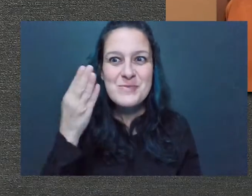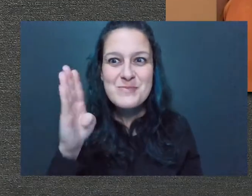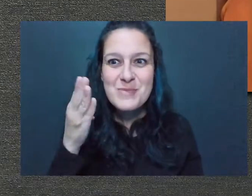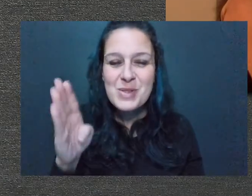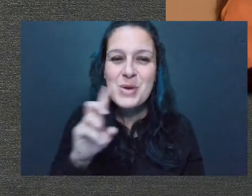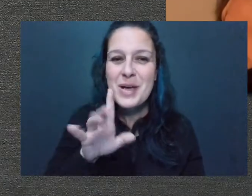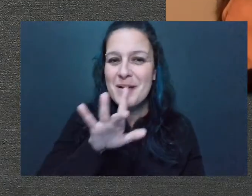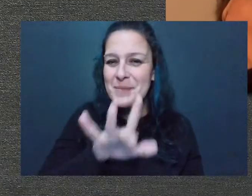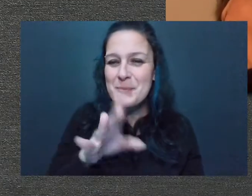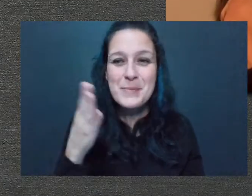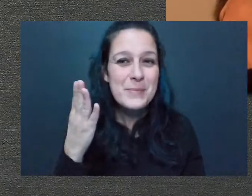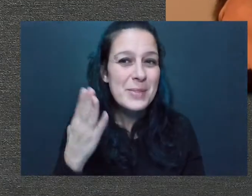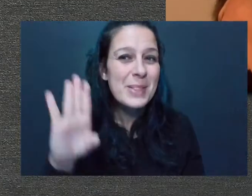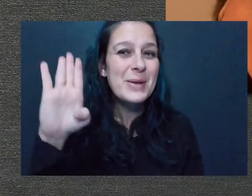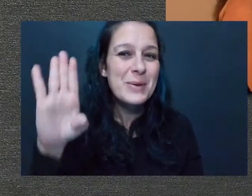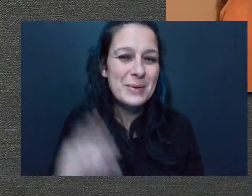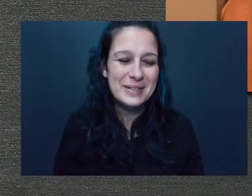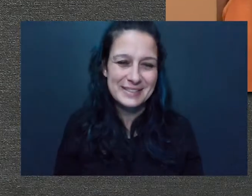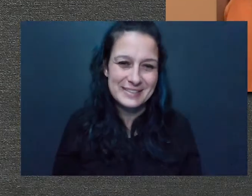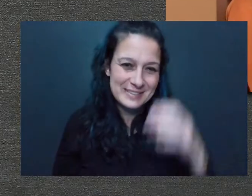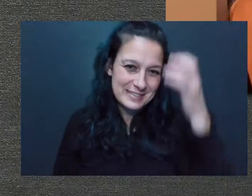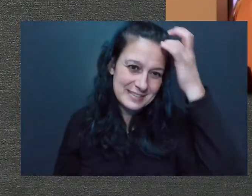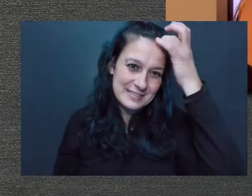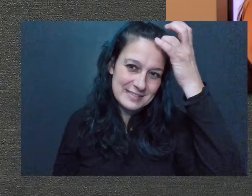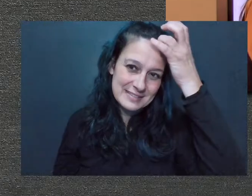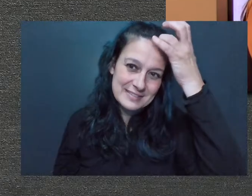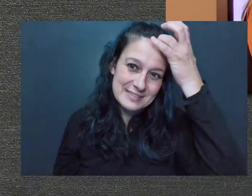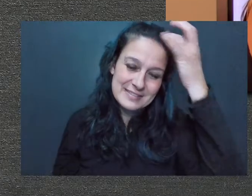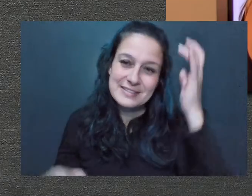Here we go. [Communication Device] Blue. Find blue.